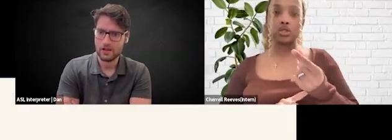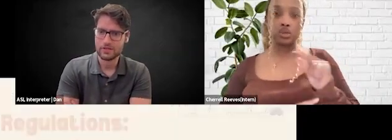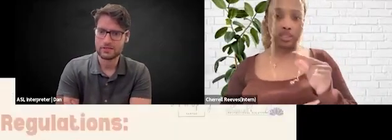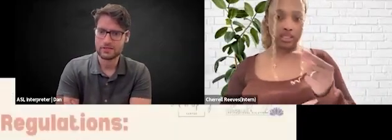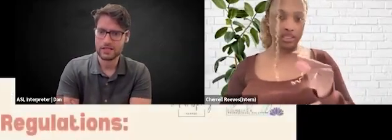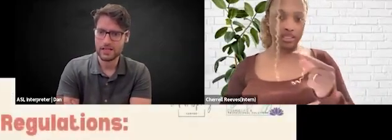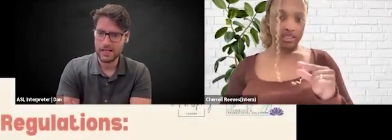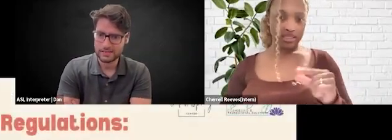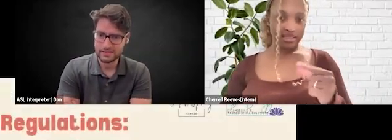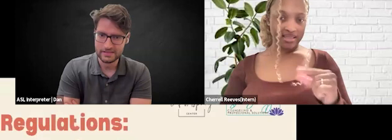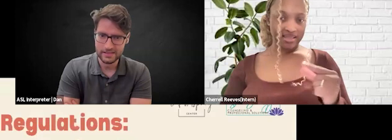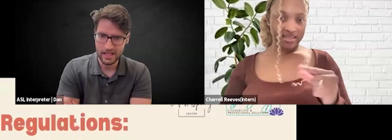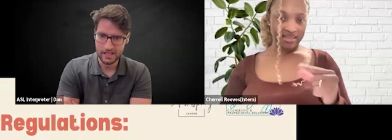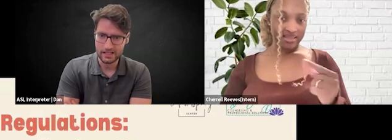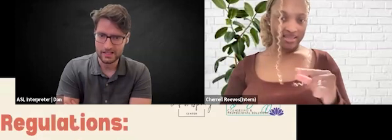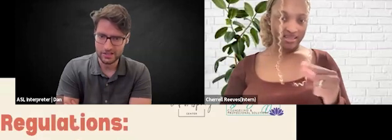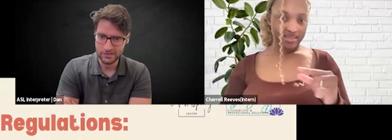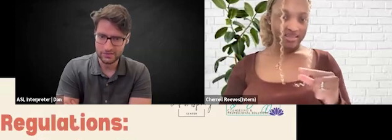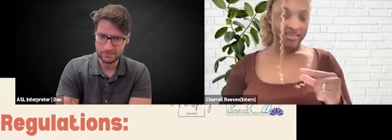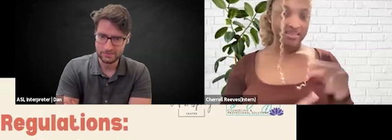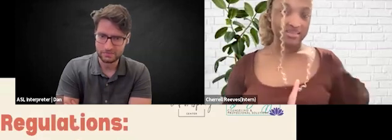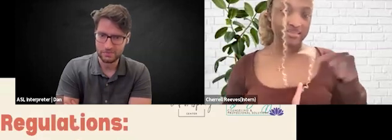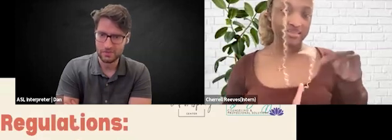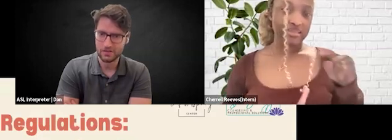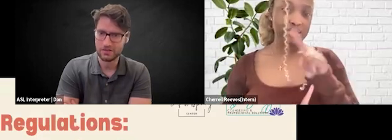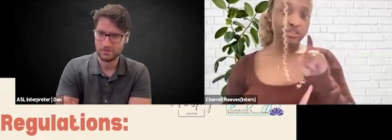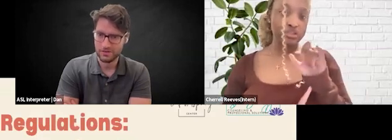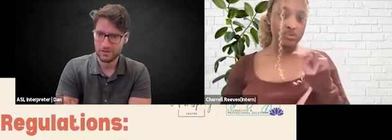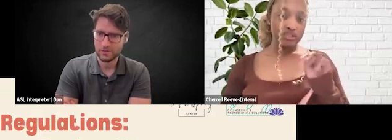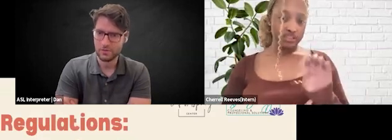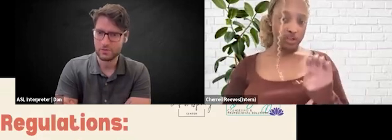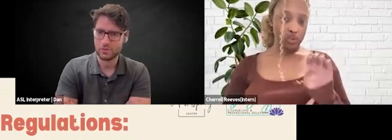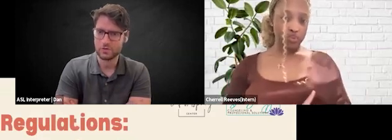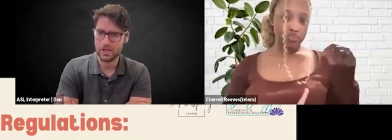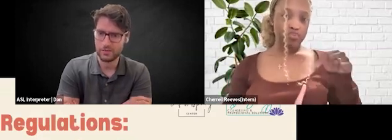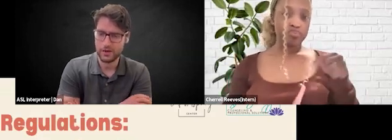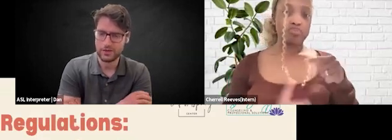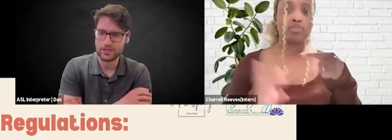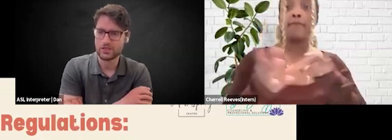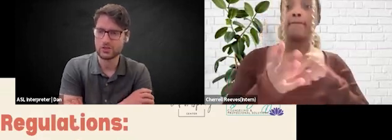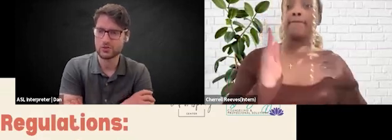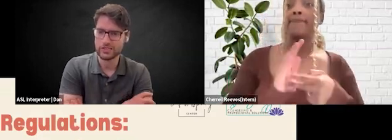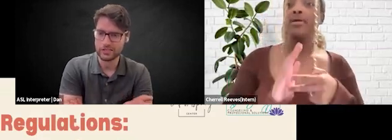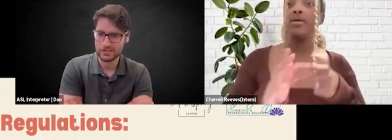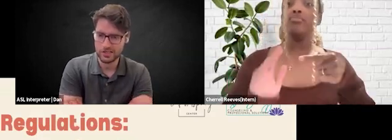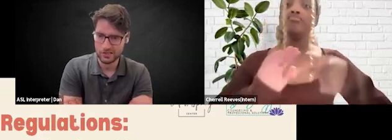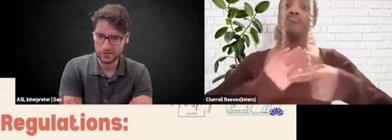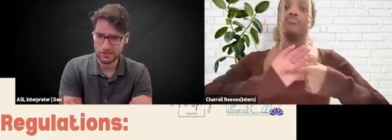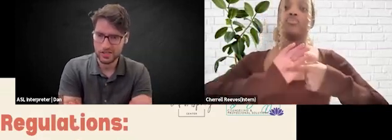So on this next slide here, we'll talk about the green zone.